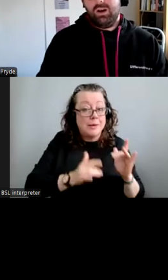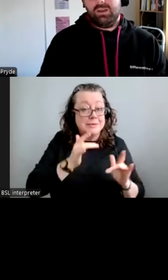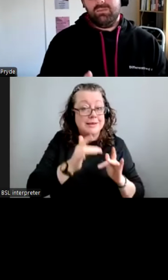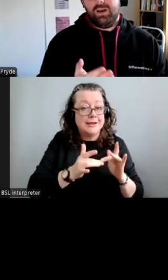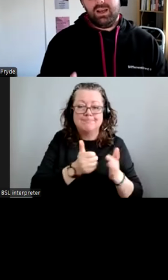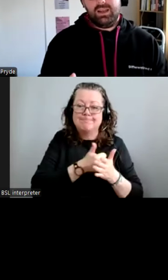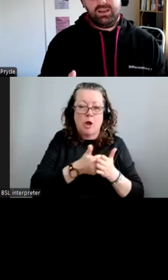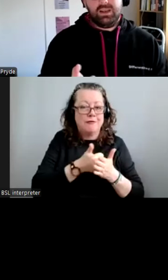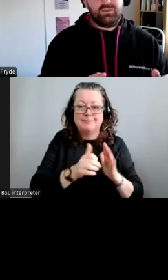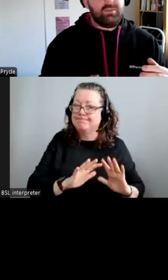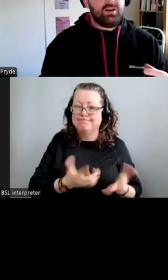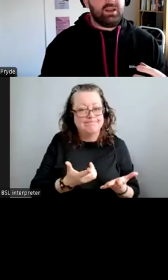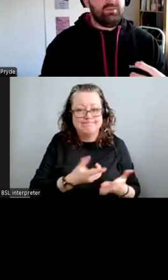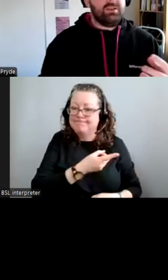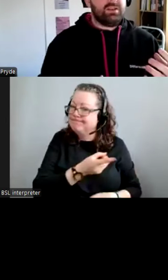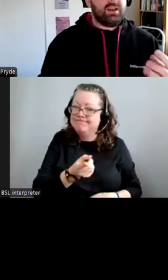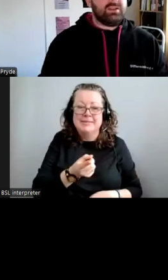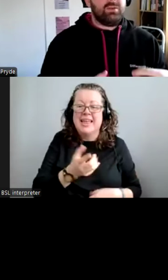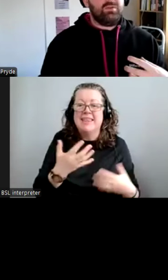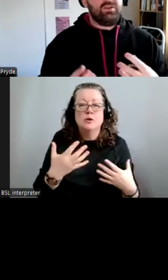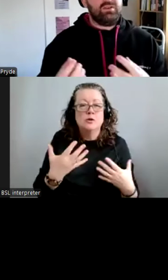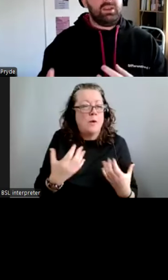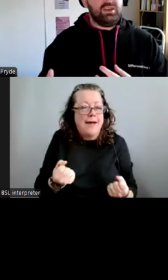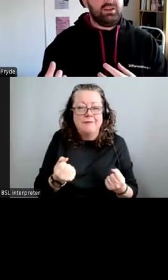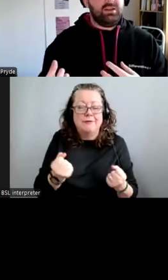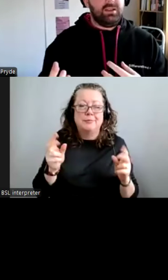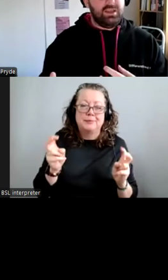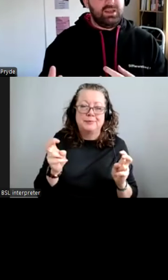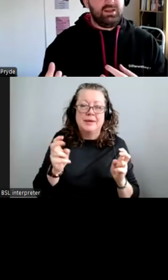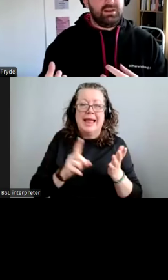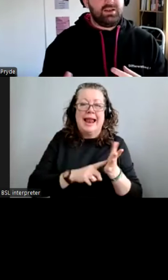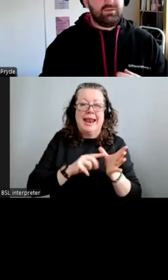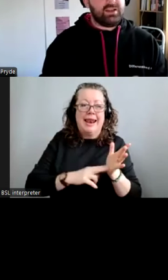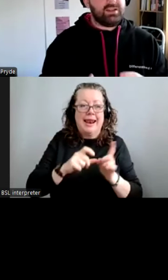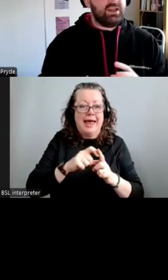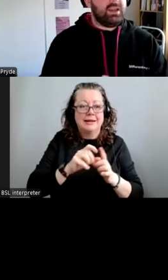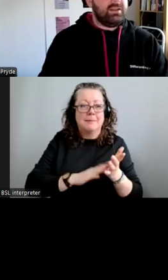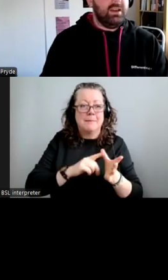What I mean by landmark elements as over the last decade,